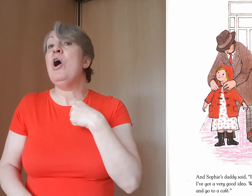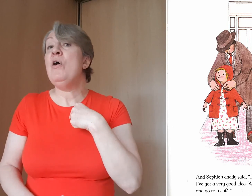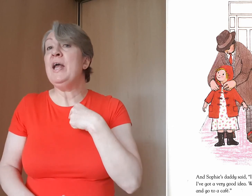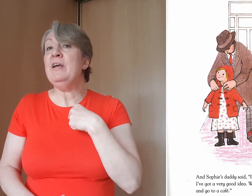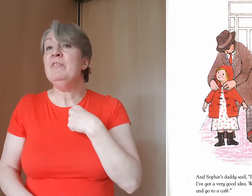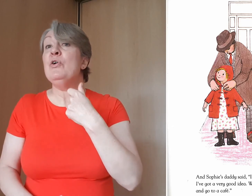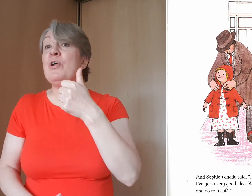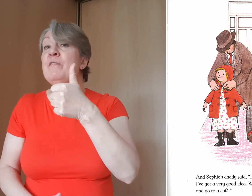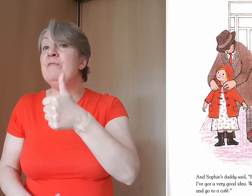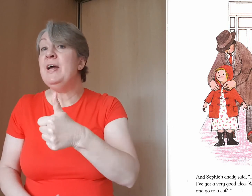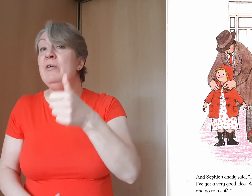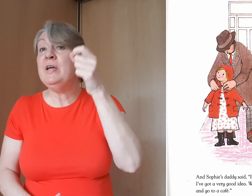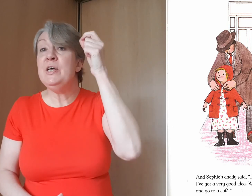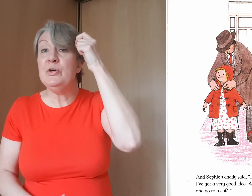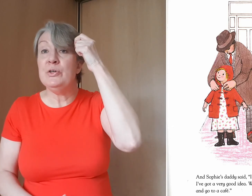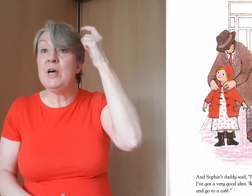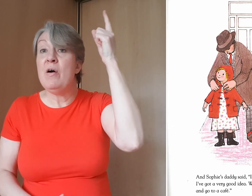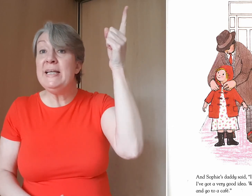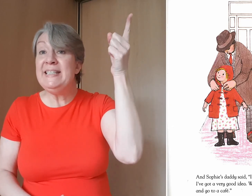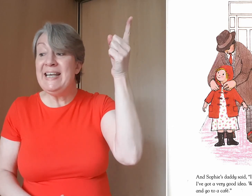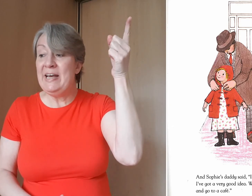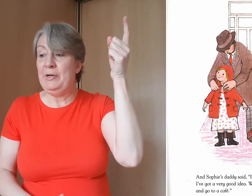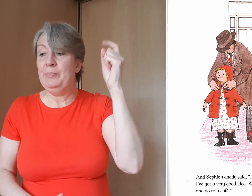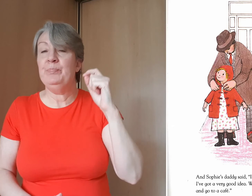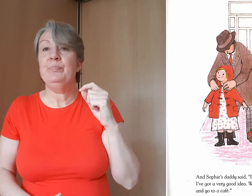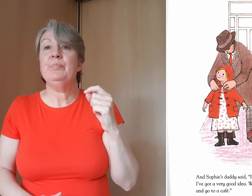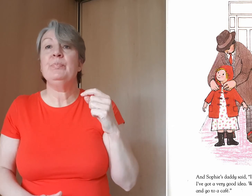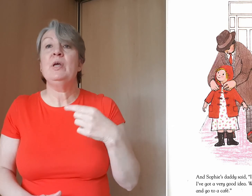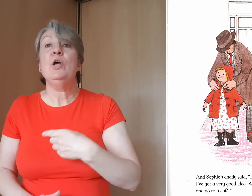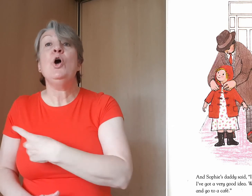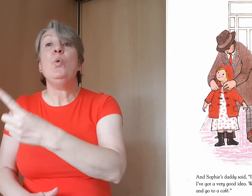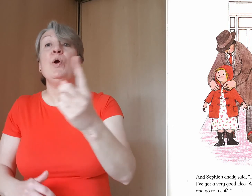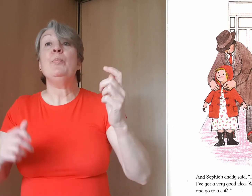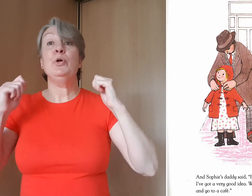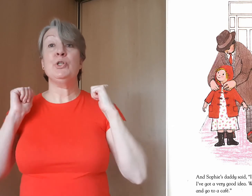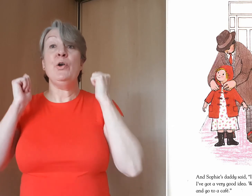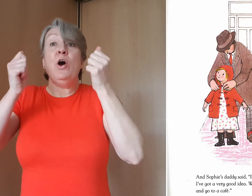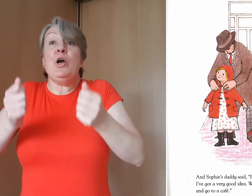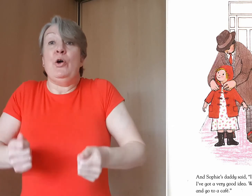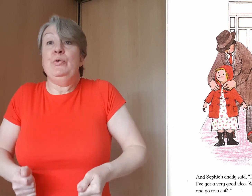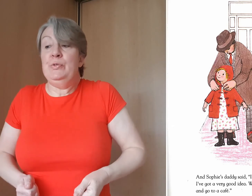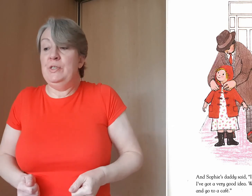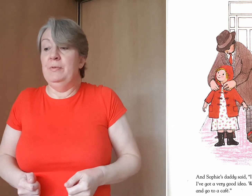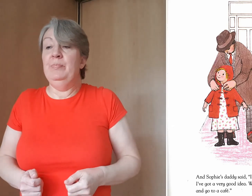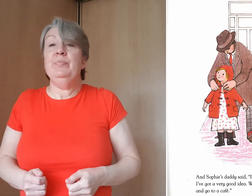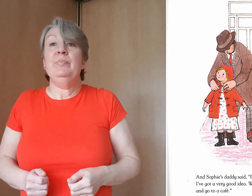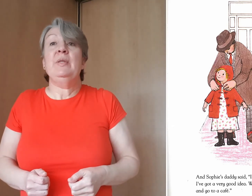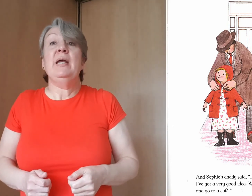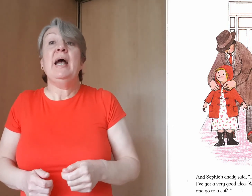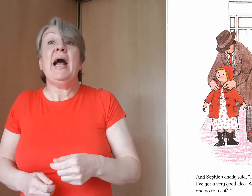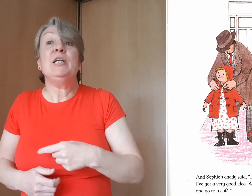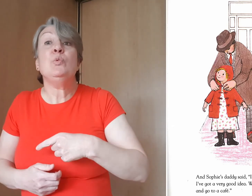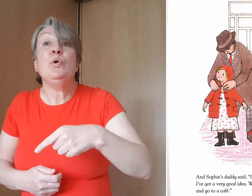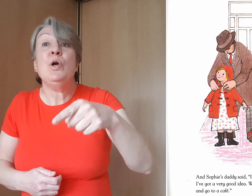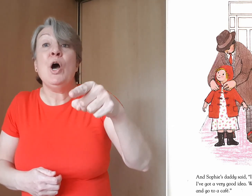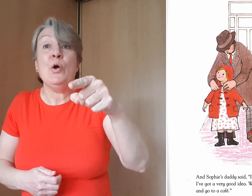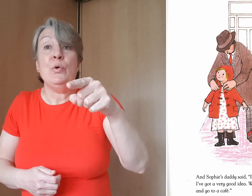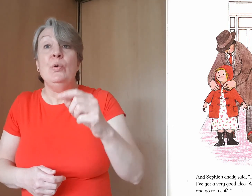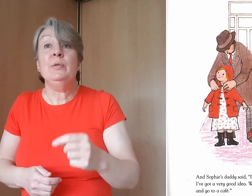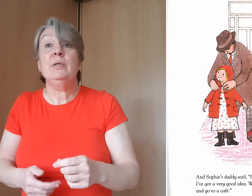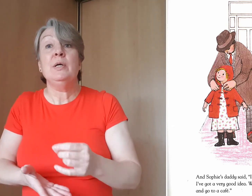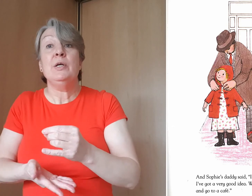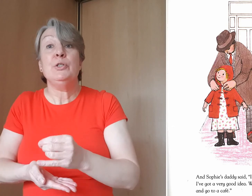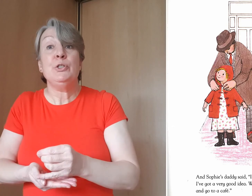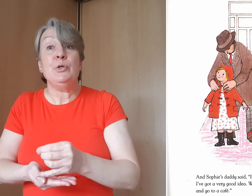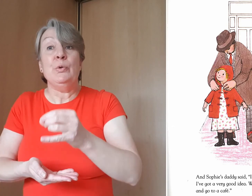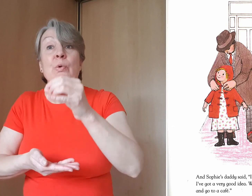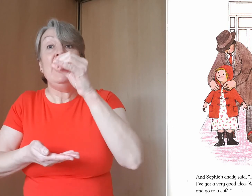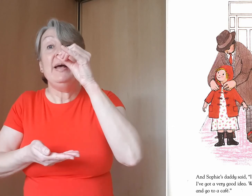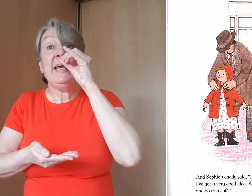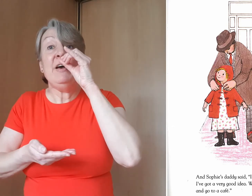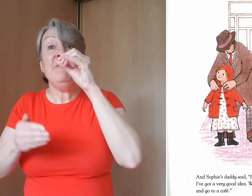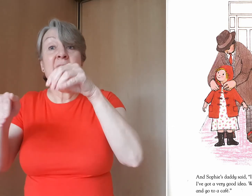I've got a very good idea. We'll put on our coats and we'll go to a cafe!"